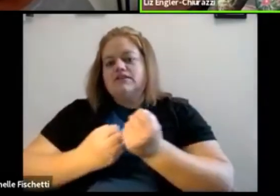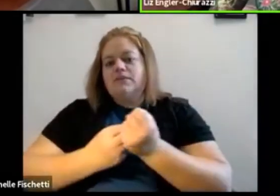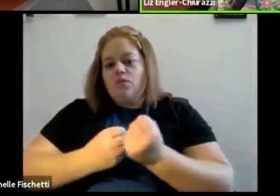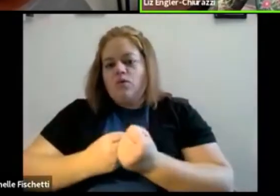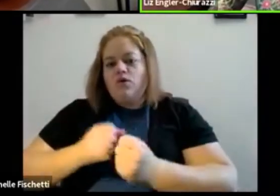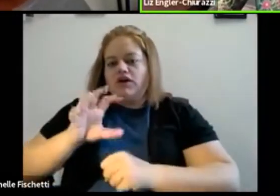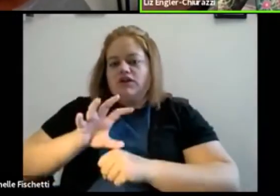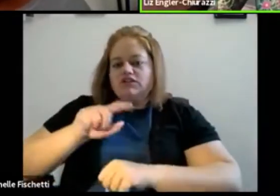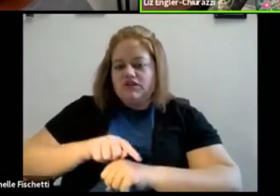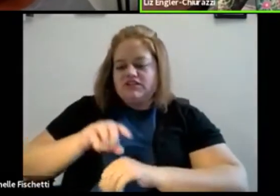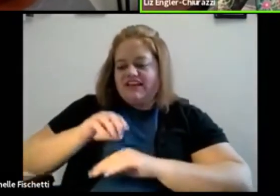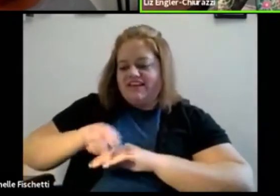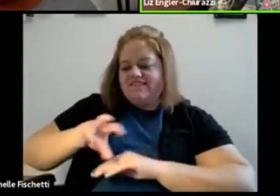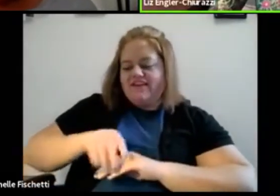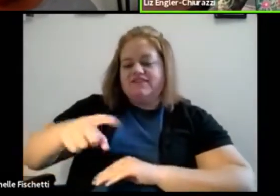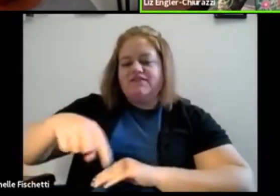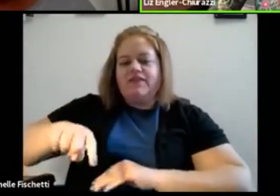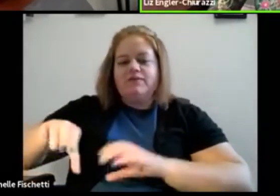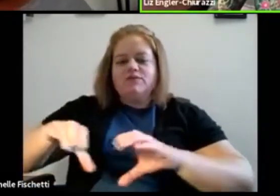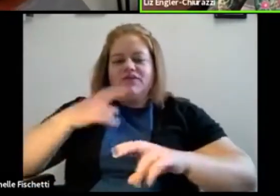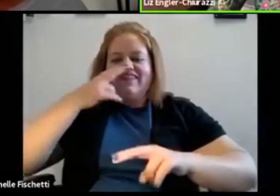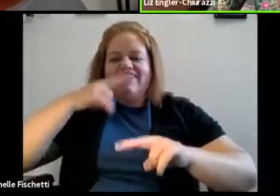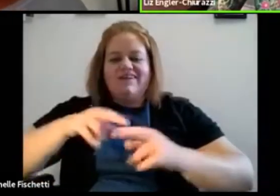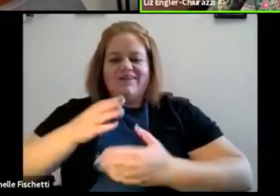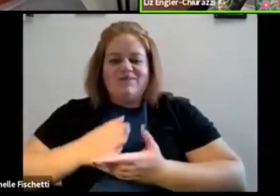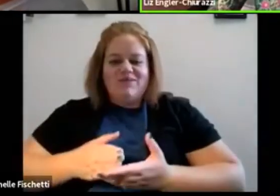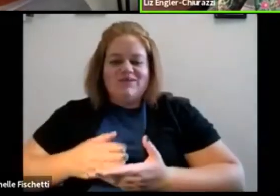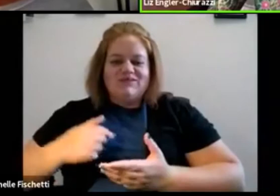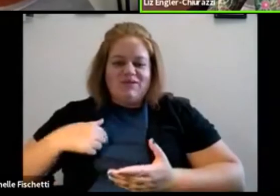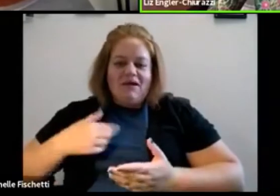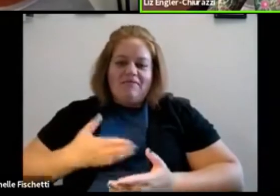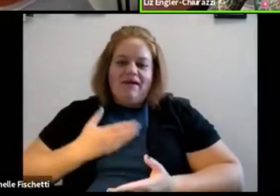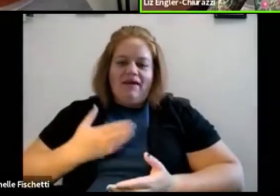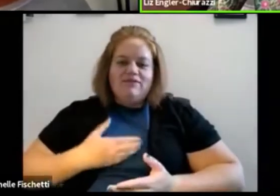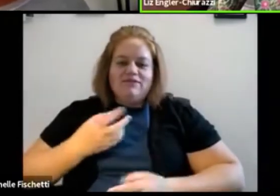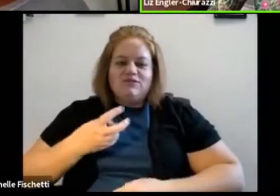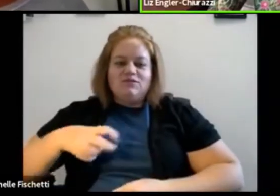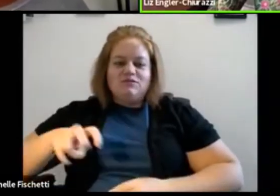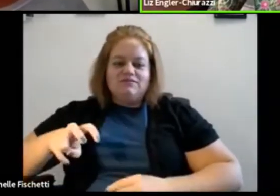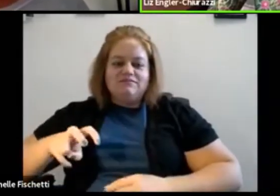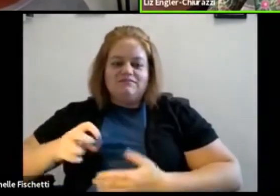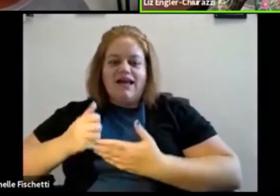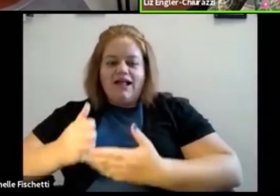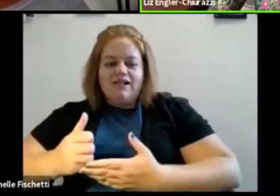actual fun part so I'm happy to make that transition and I think it's an